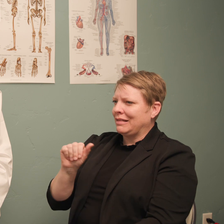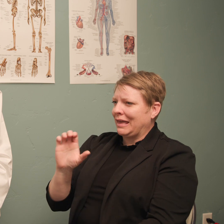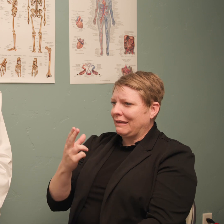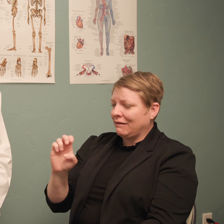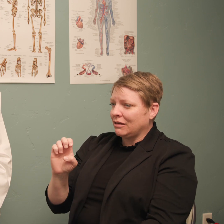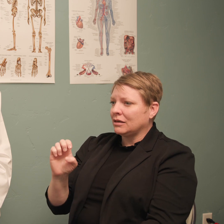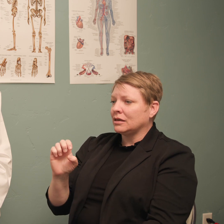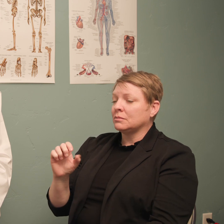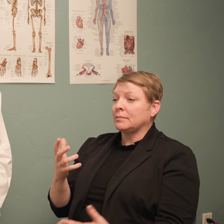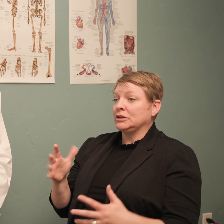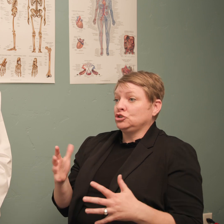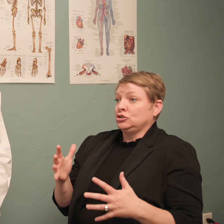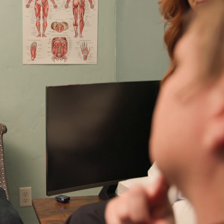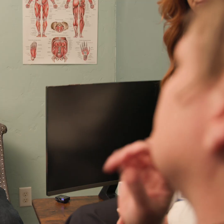chills can be a side effect.